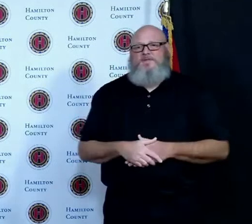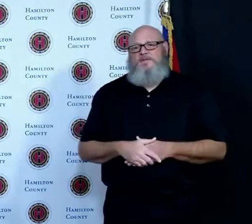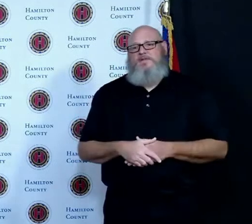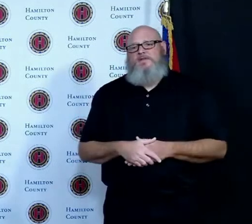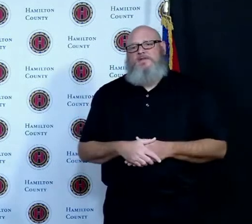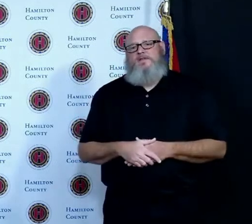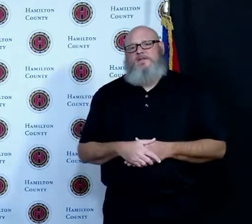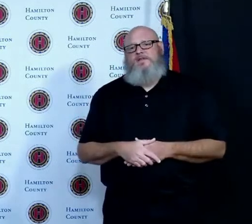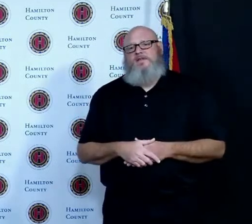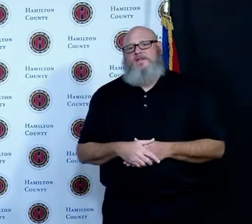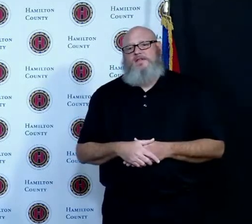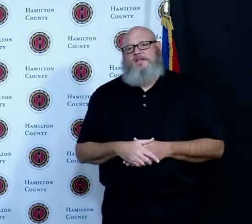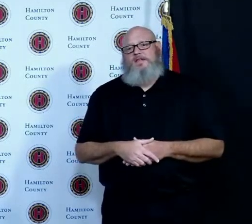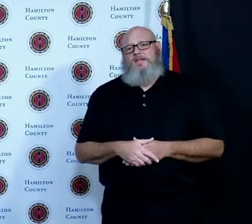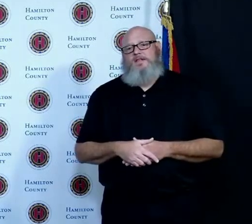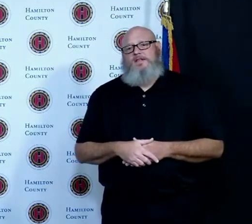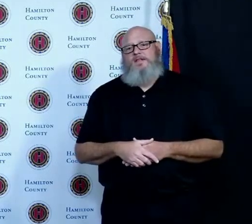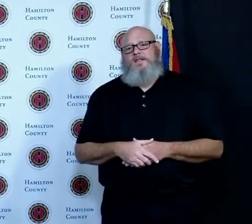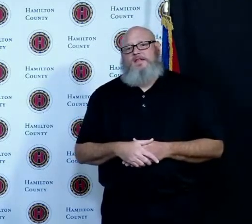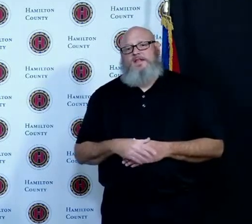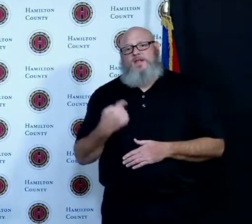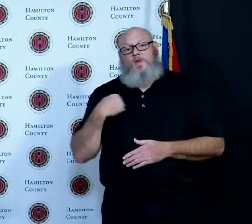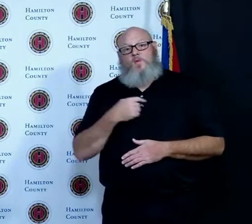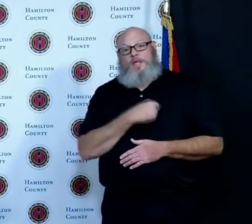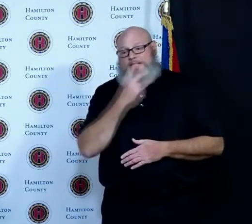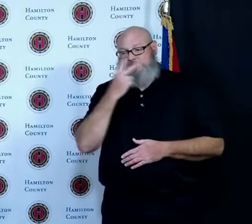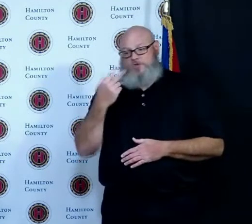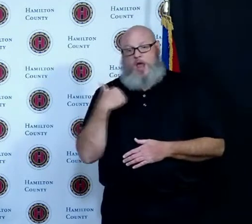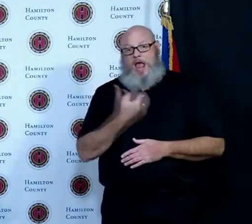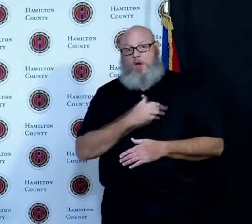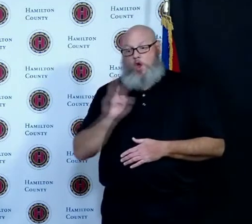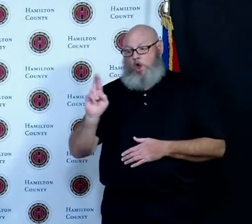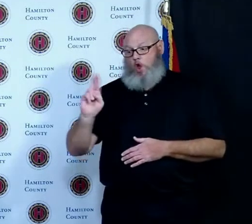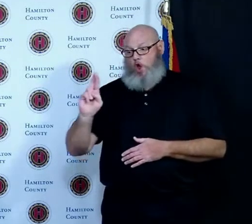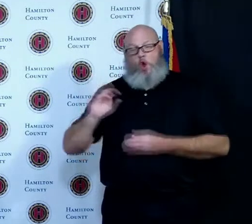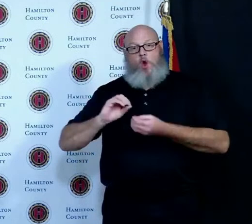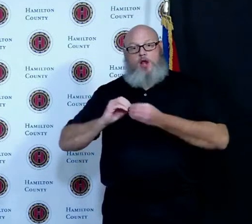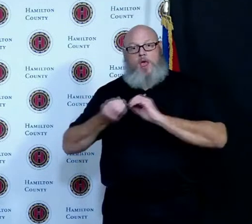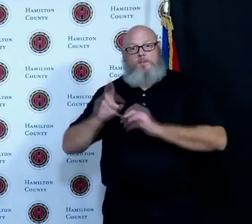number climb a little bit which ties very closely to those case counts our reproductive number for